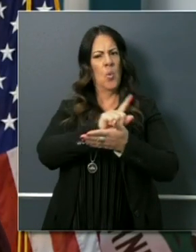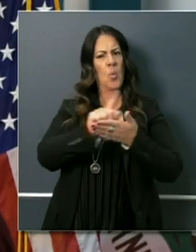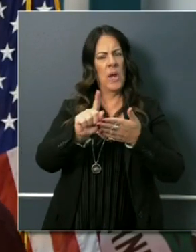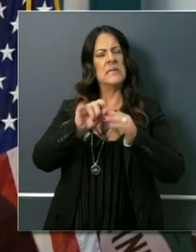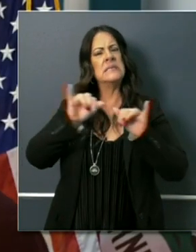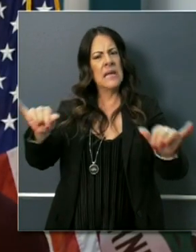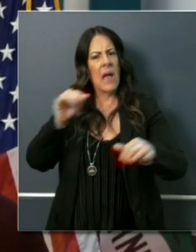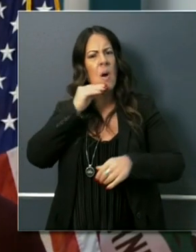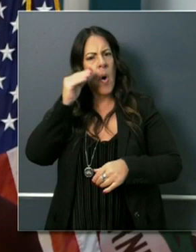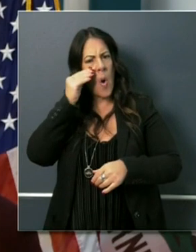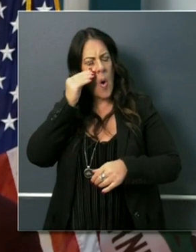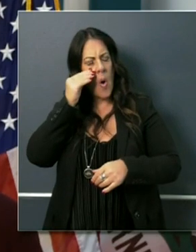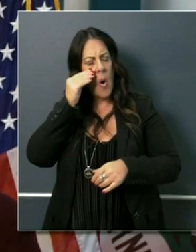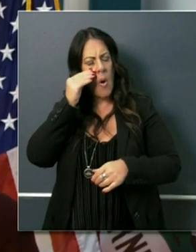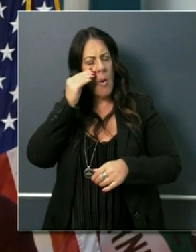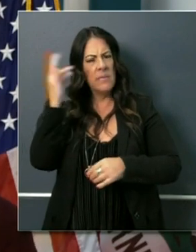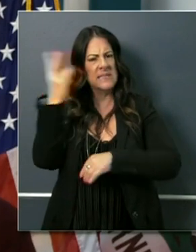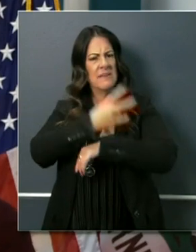FROM WHAT WE ARE GETTING,